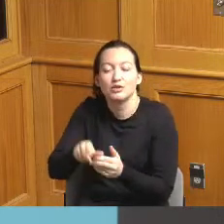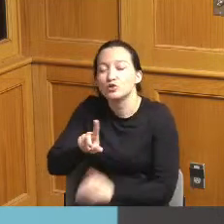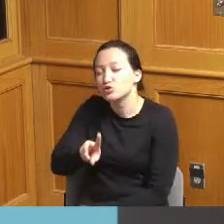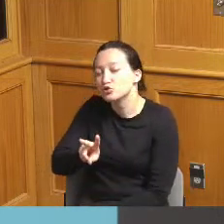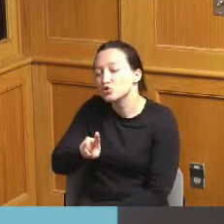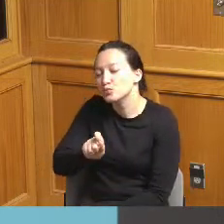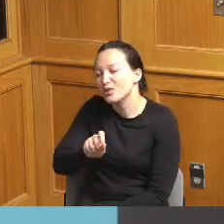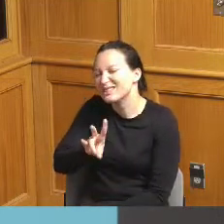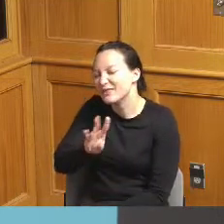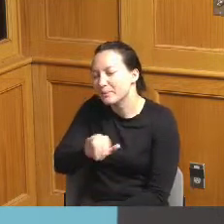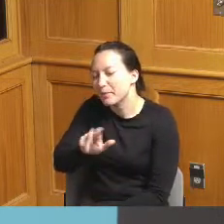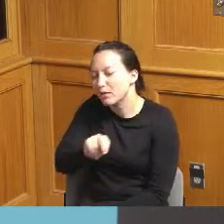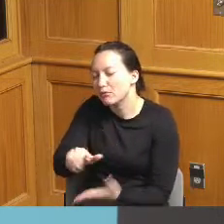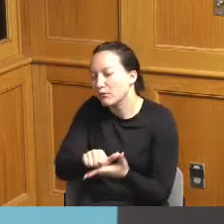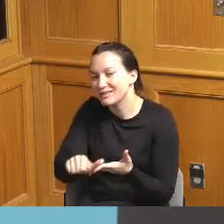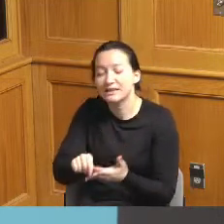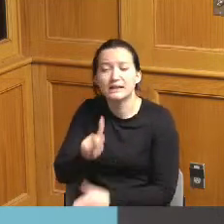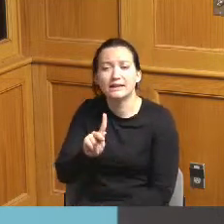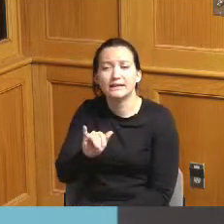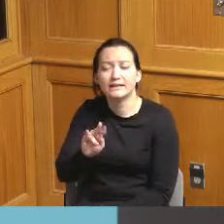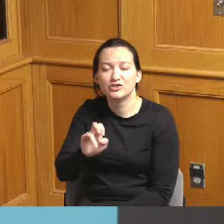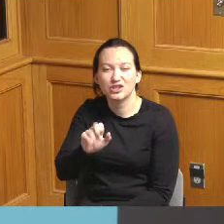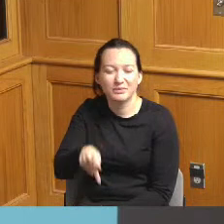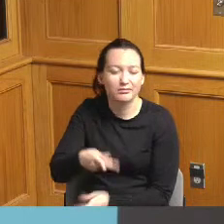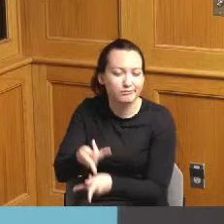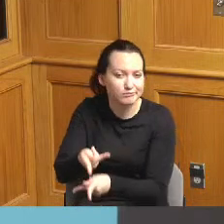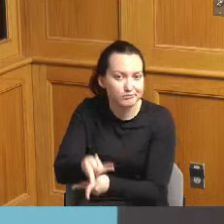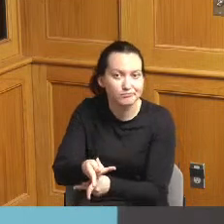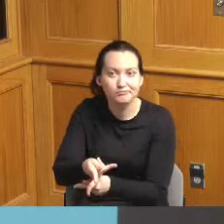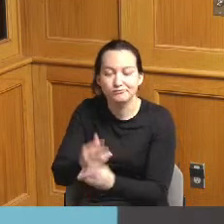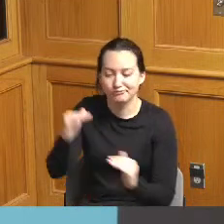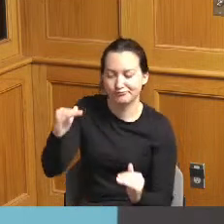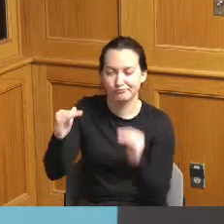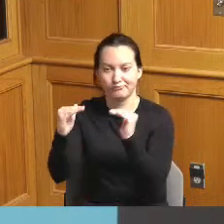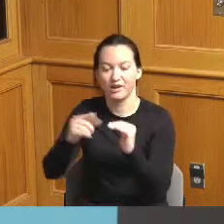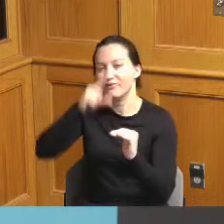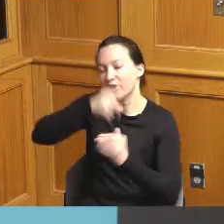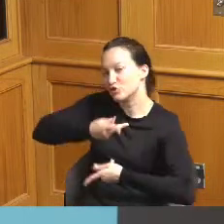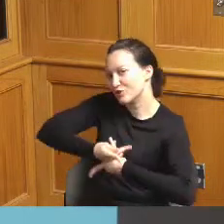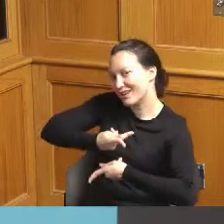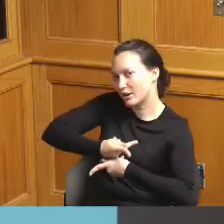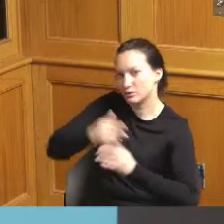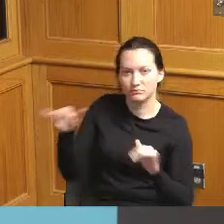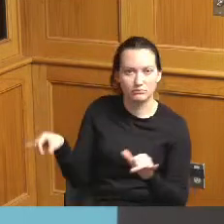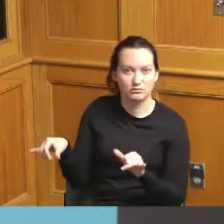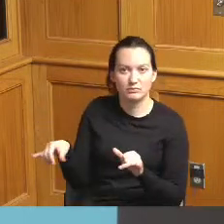million dollars that brings Kinship Caregivers up to par with Foster caregivers that had not been